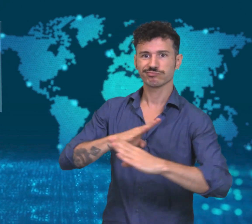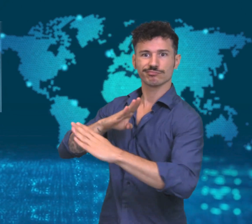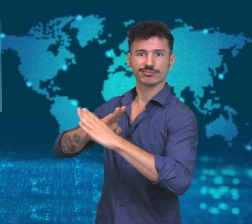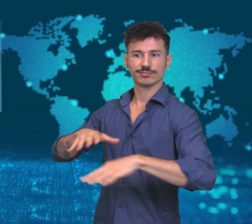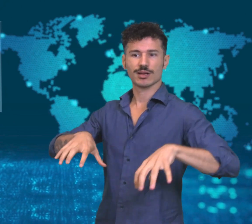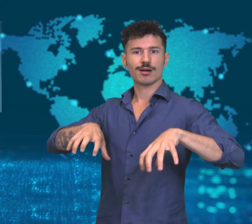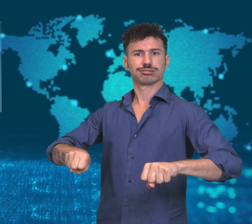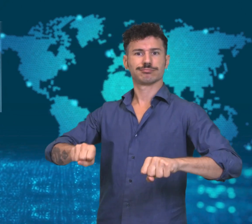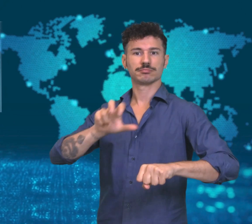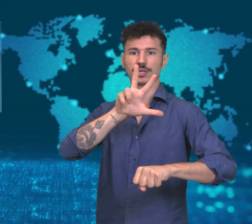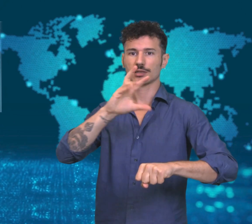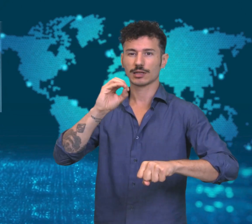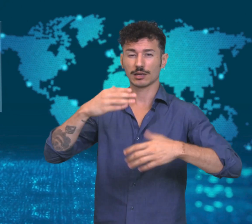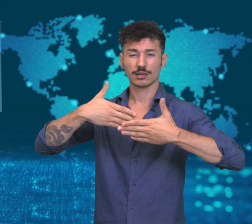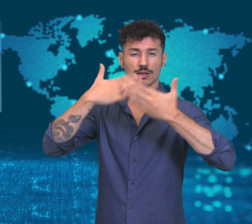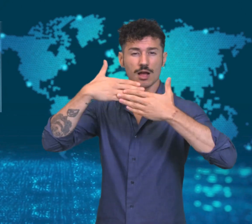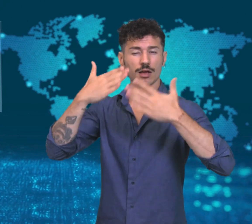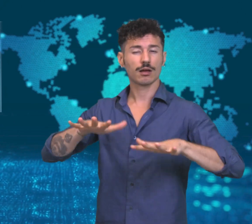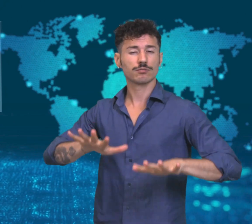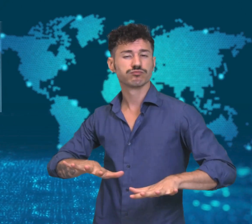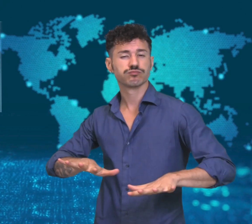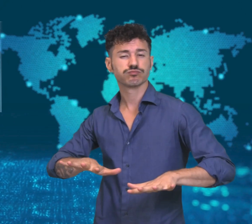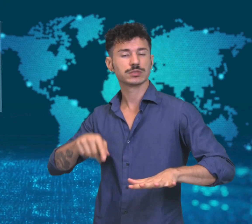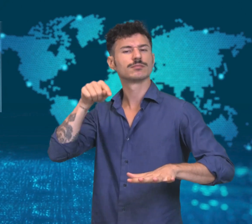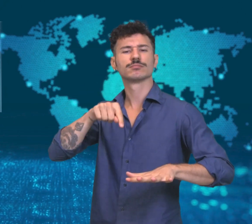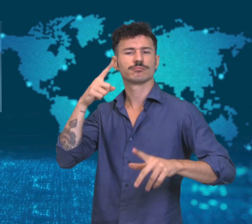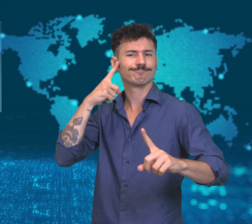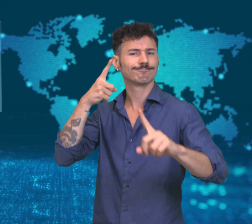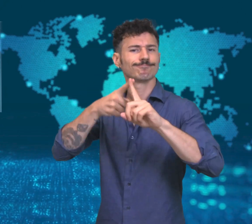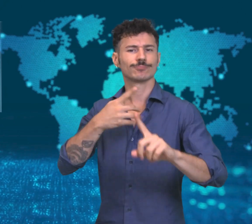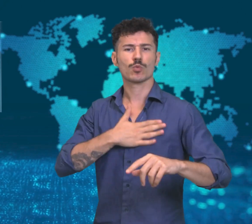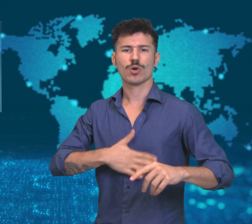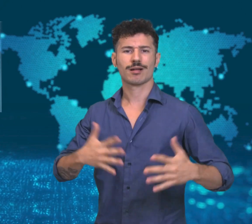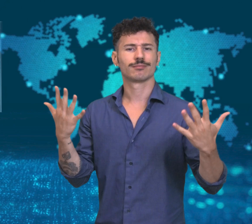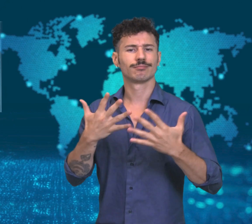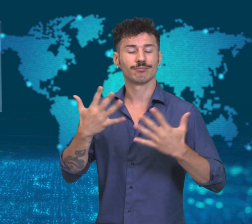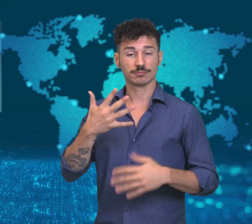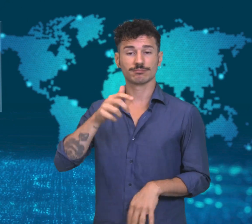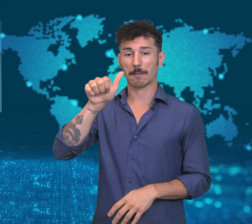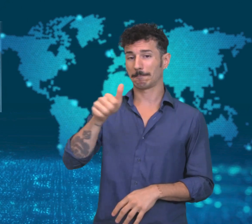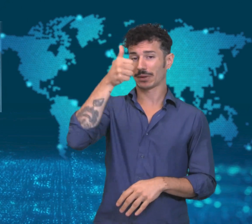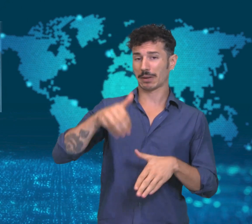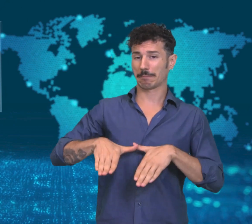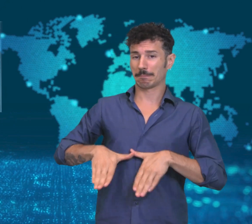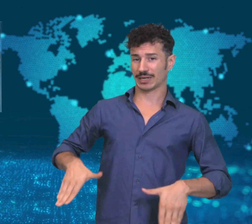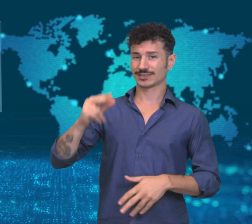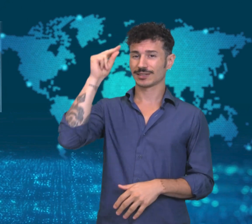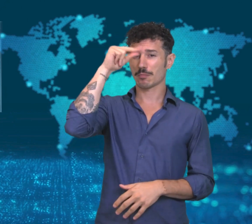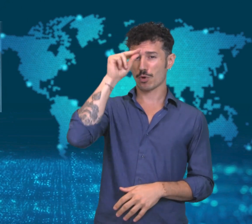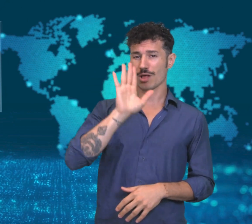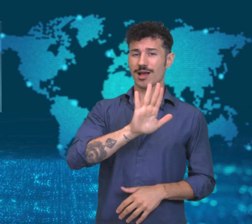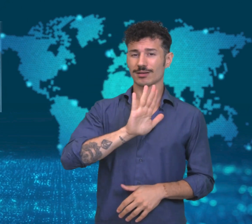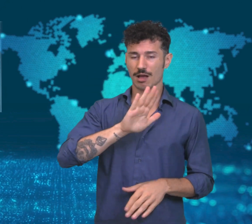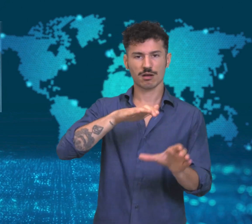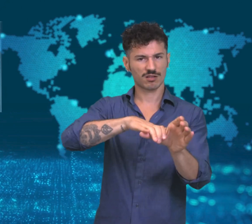Bulgaria have gathered to block streets for over 30 days while